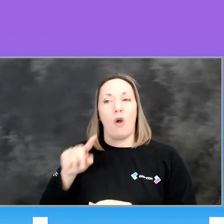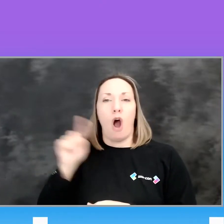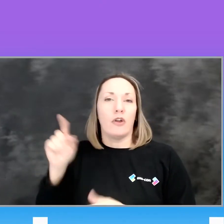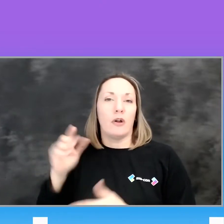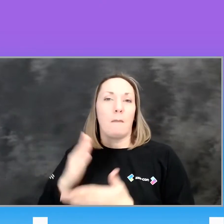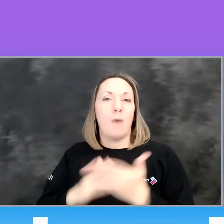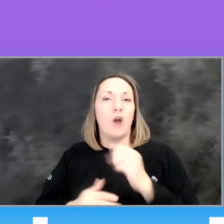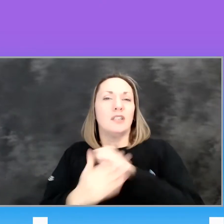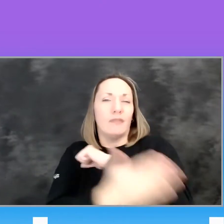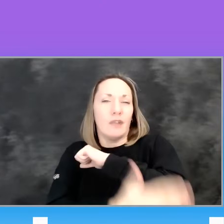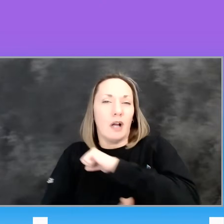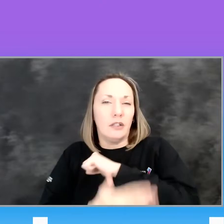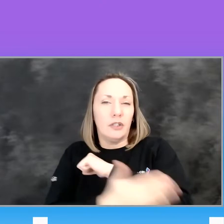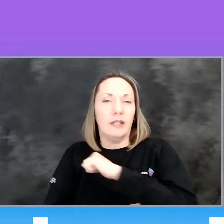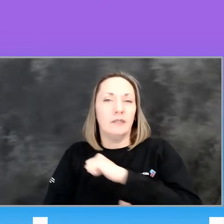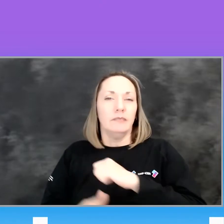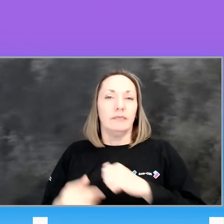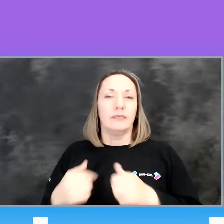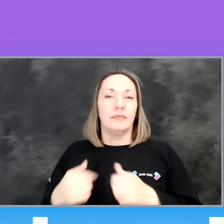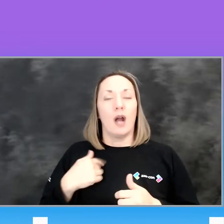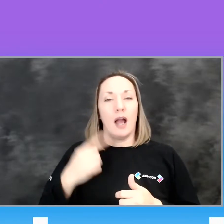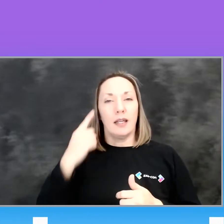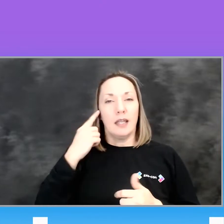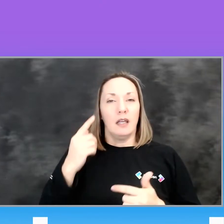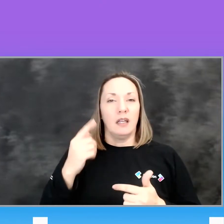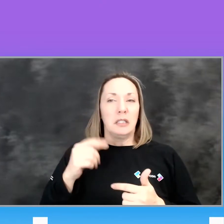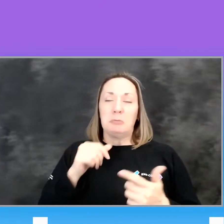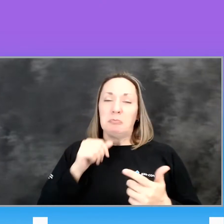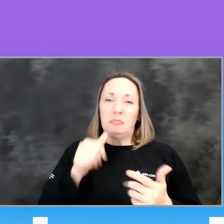in other parts of the country